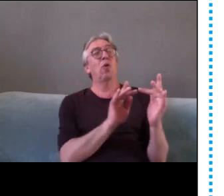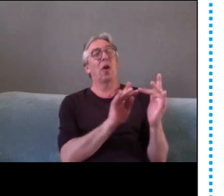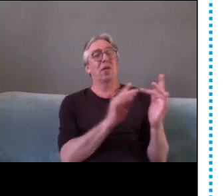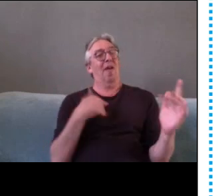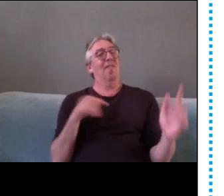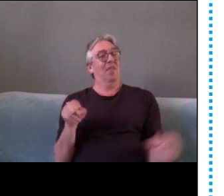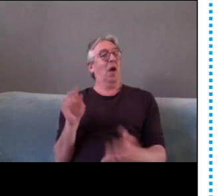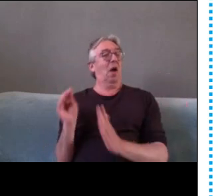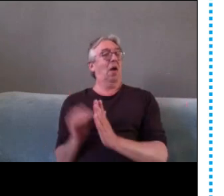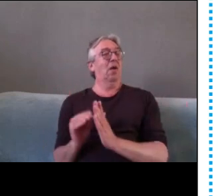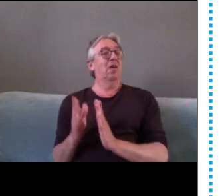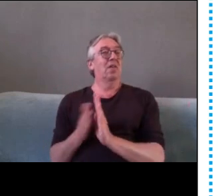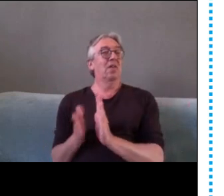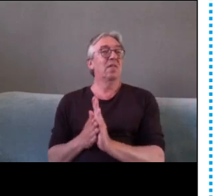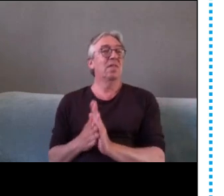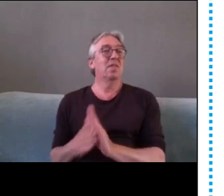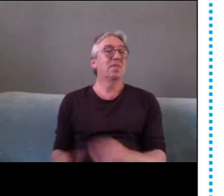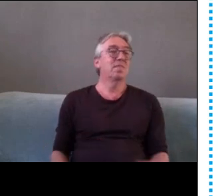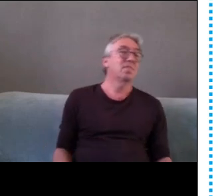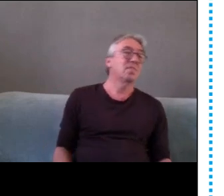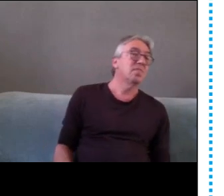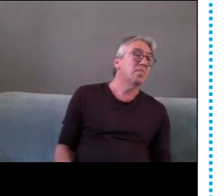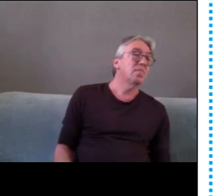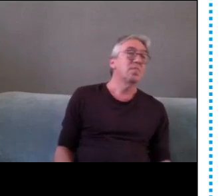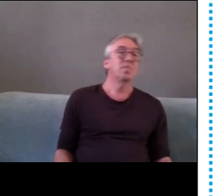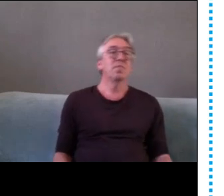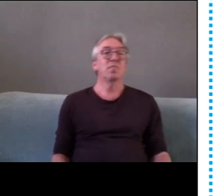So it's good to kind of have a national level coalition